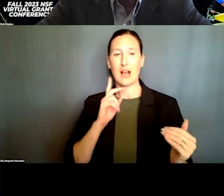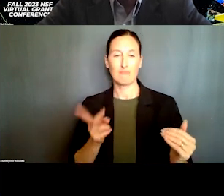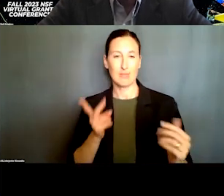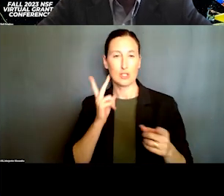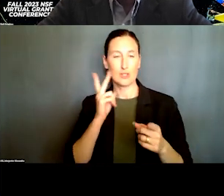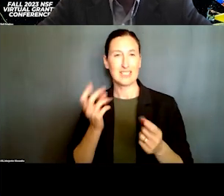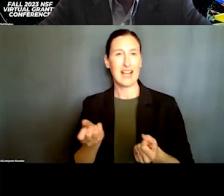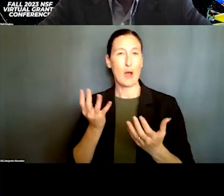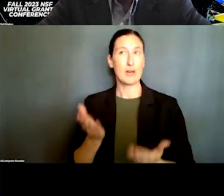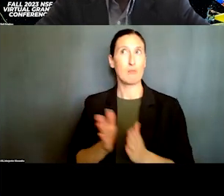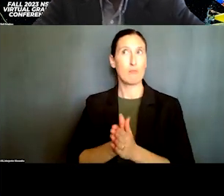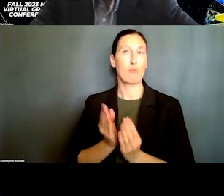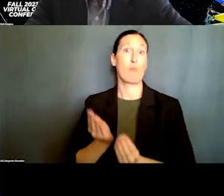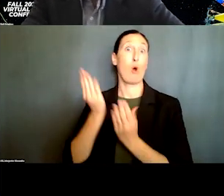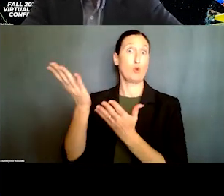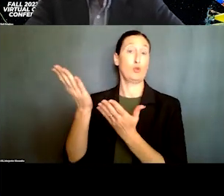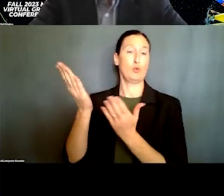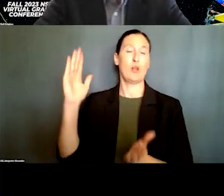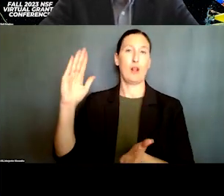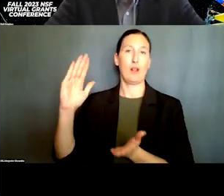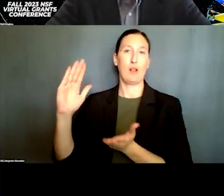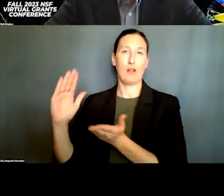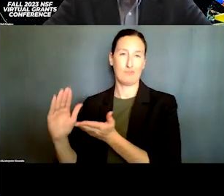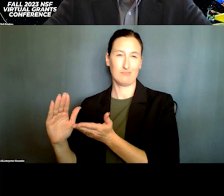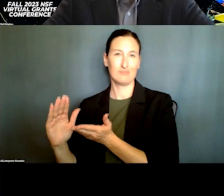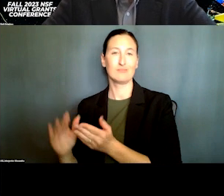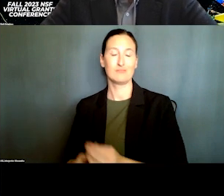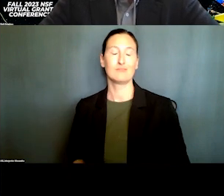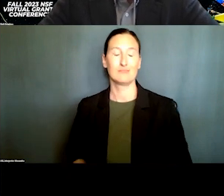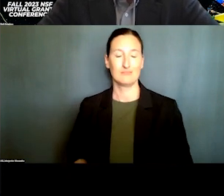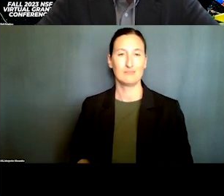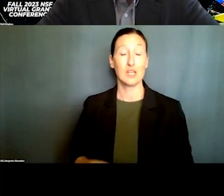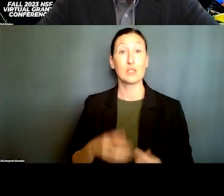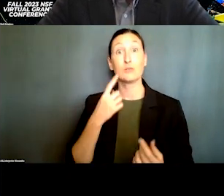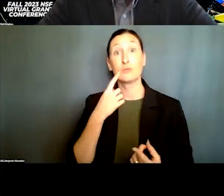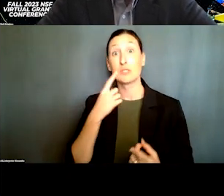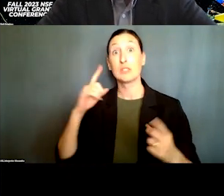the proposal pressure went down. There were fewer proposals, so the success rate went up,